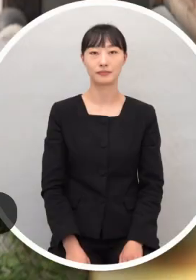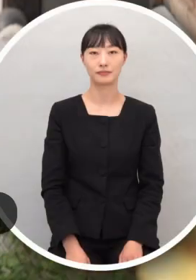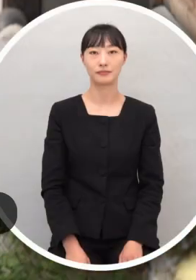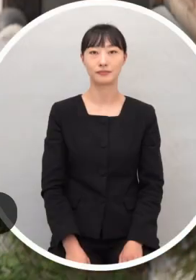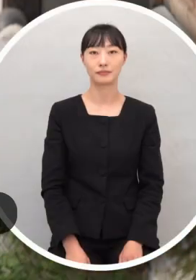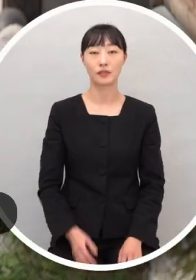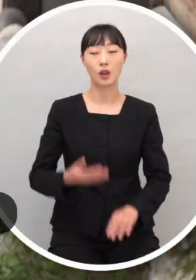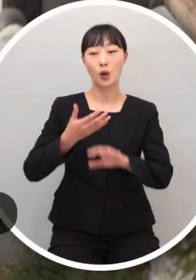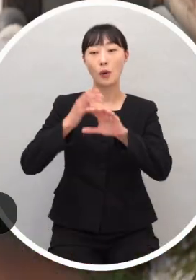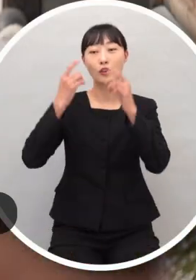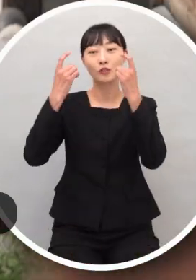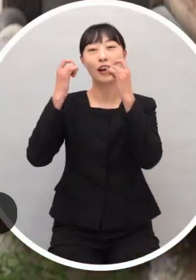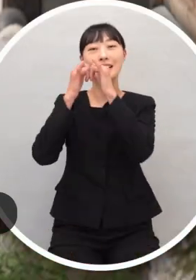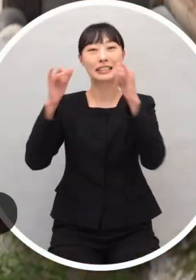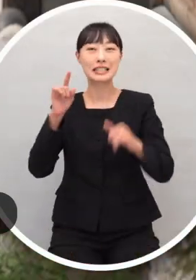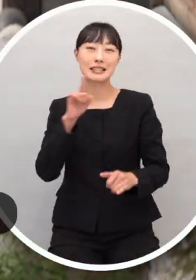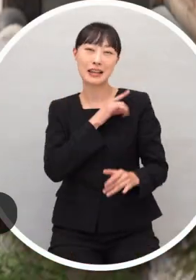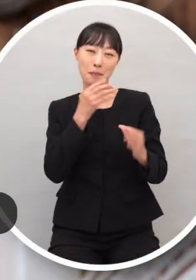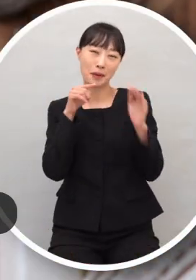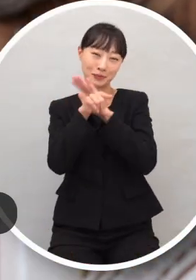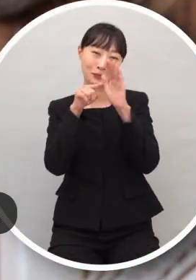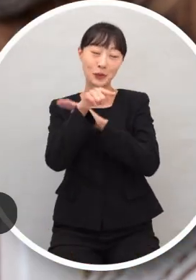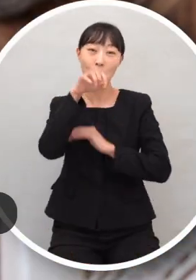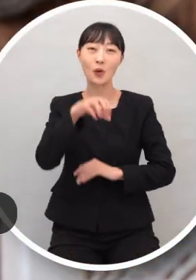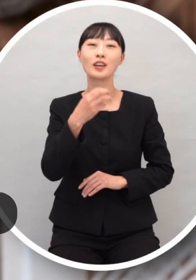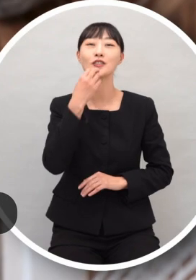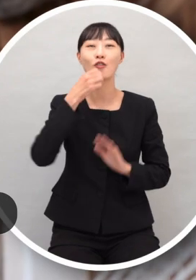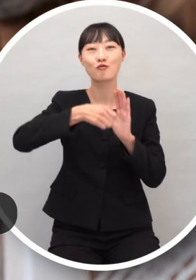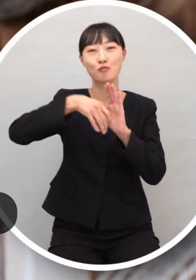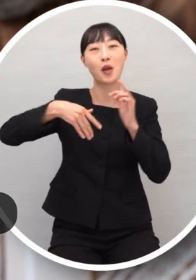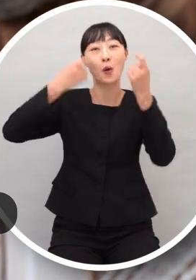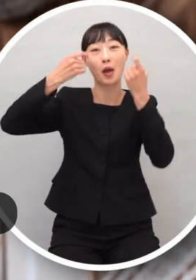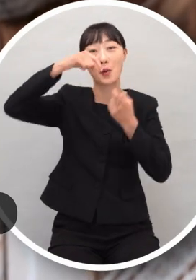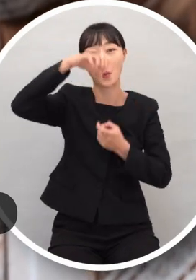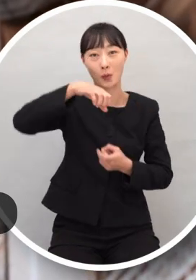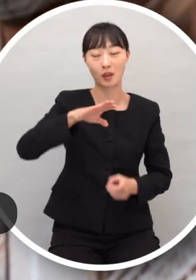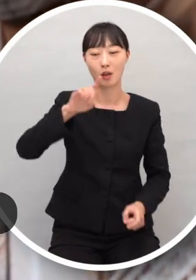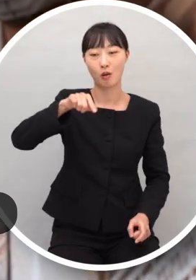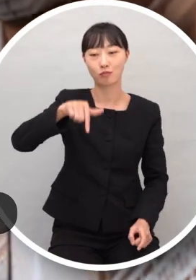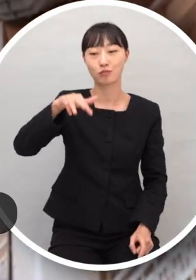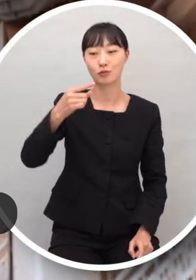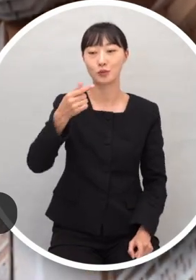Bukchon Hanok Village(북촌한옥마을), one of the most frequented spots by foreign visitors in Seoul.